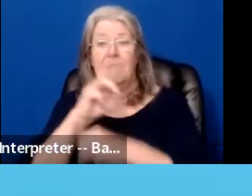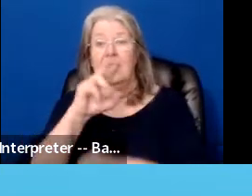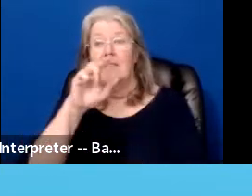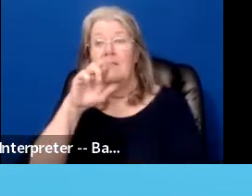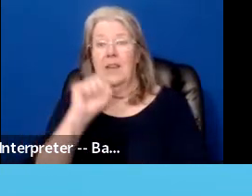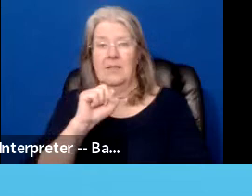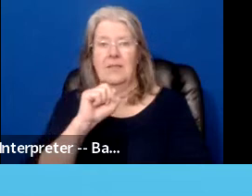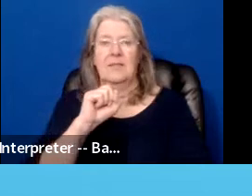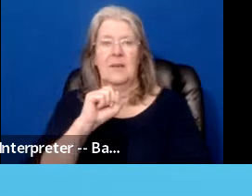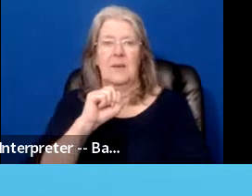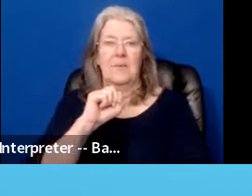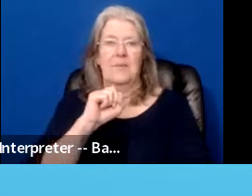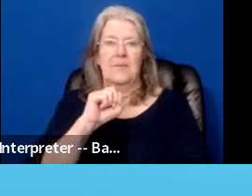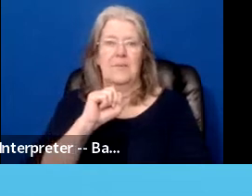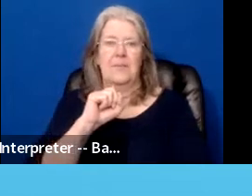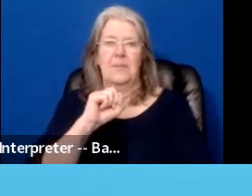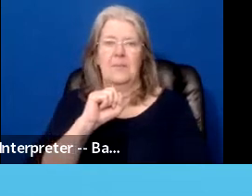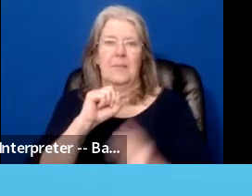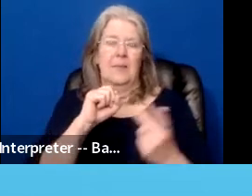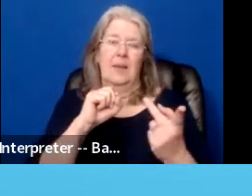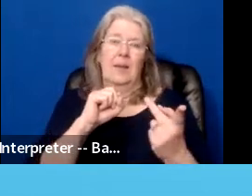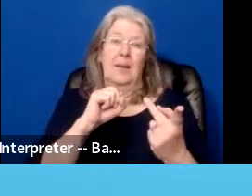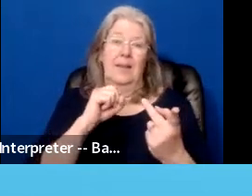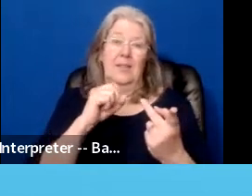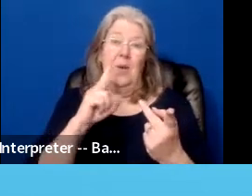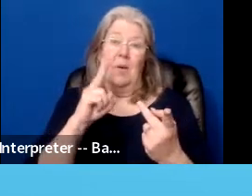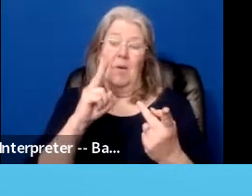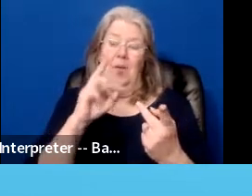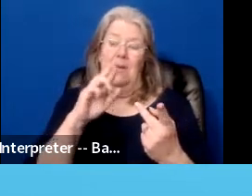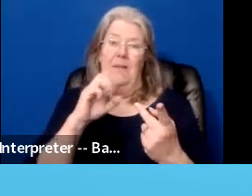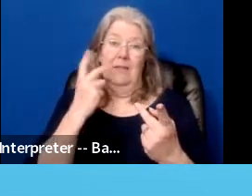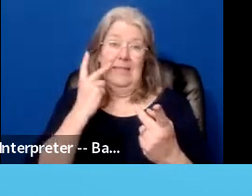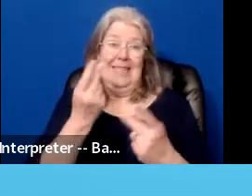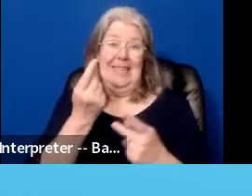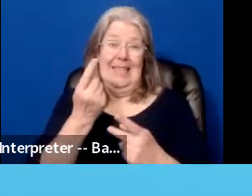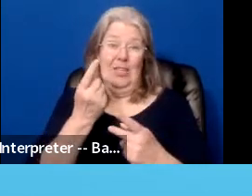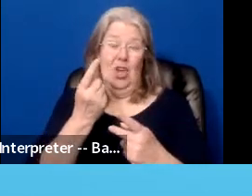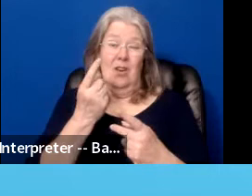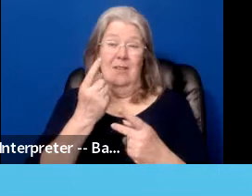dog. I don't know why you'd want to be protected a really cute dog, but it was better than showing a picture of the virus, I thought.